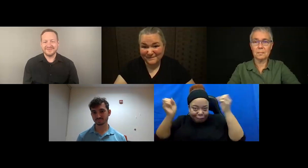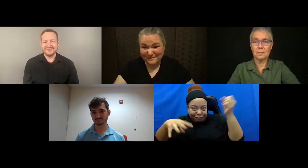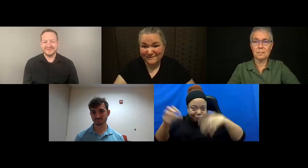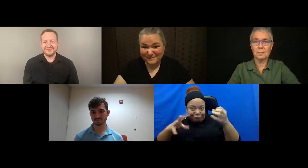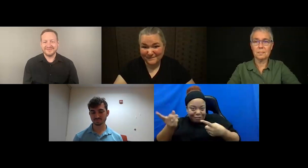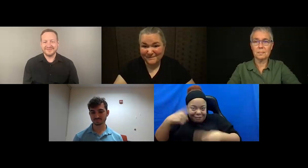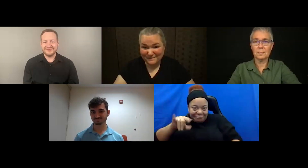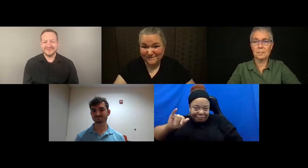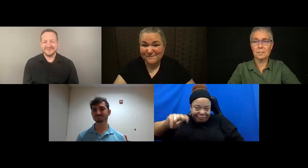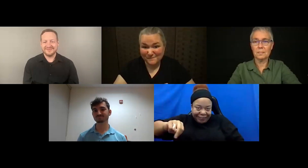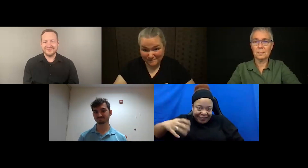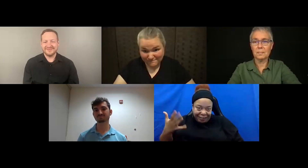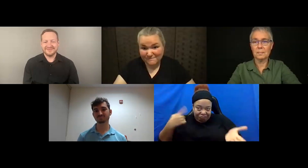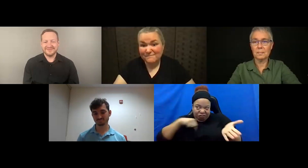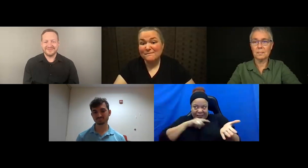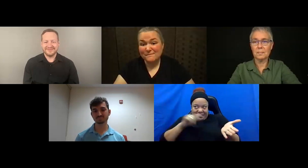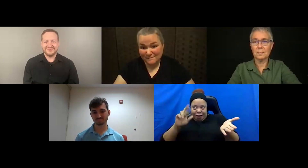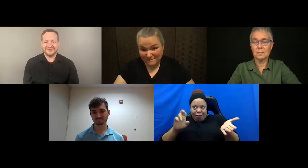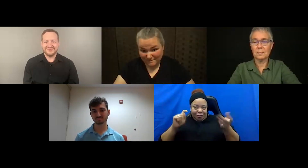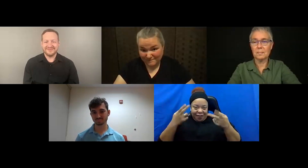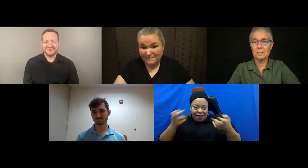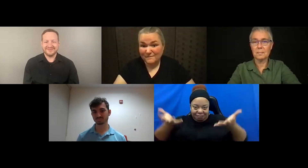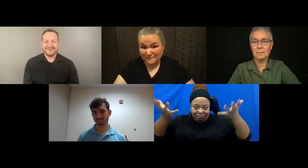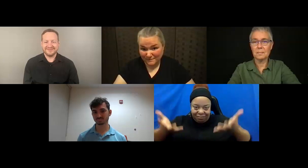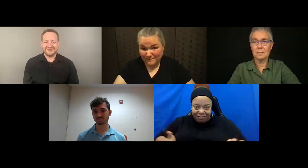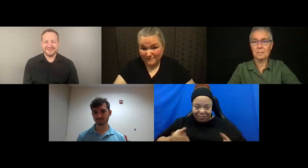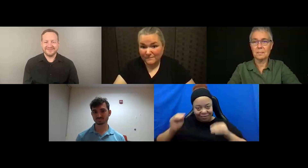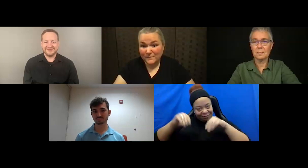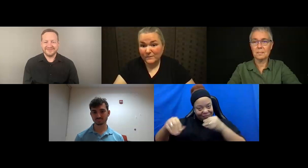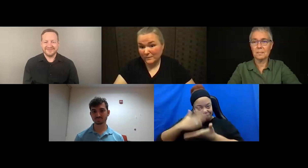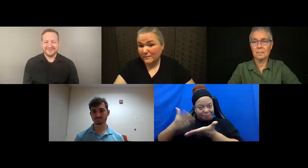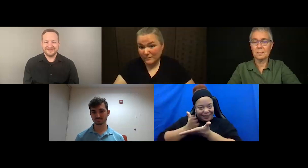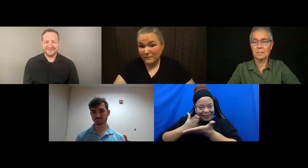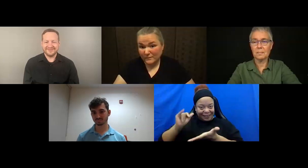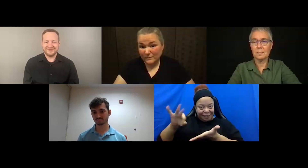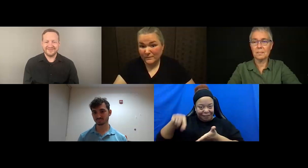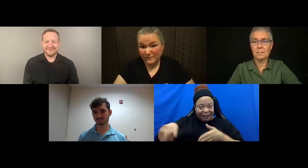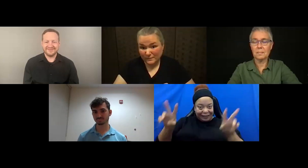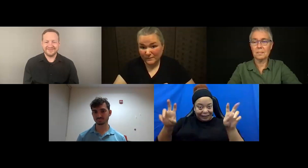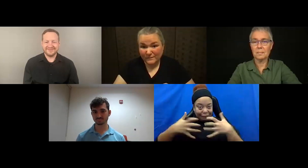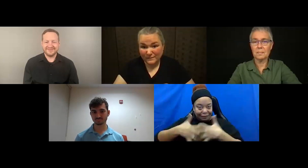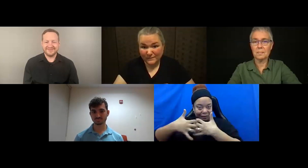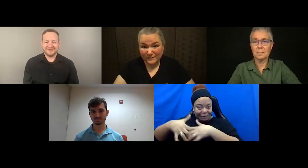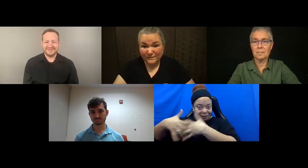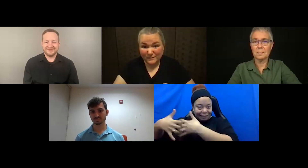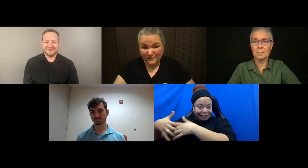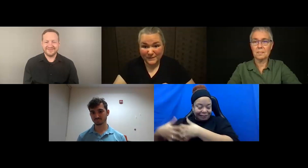and, we need to consider it within all of our brainstorming. How to resolve this. That's definitely a piece of the pie.